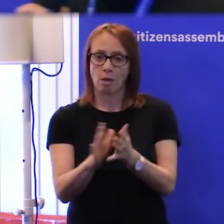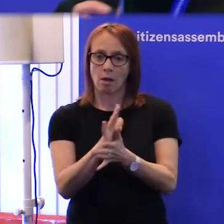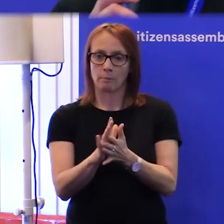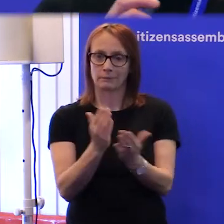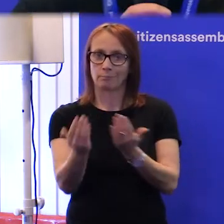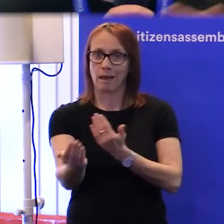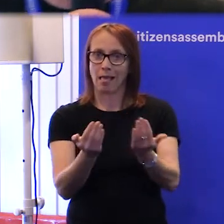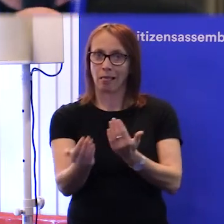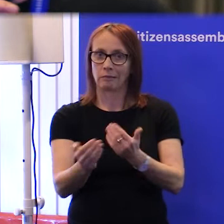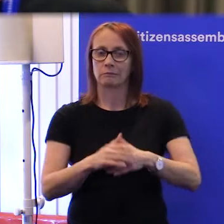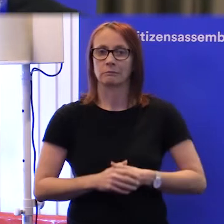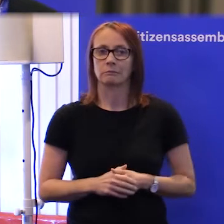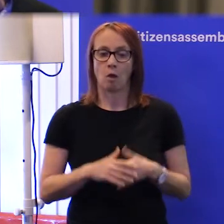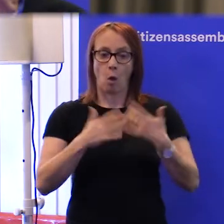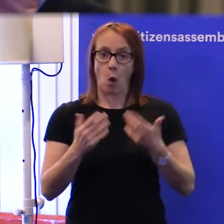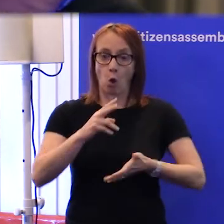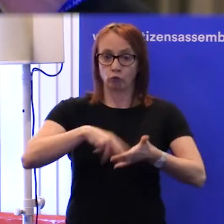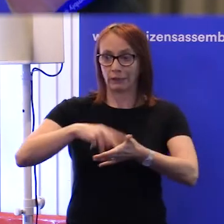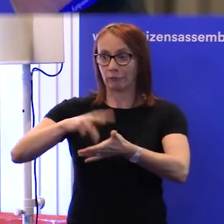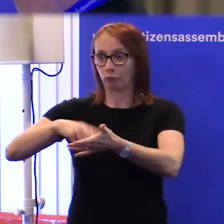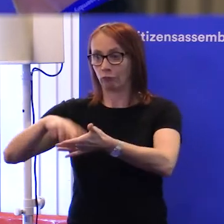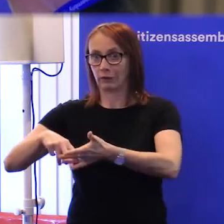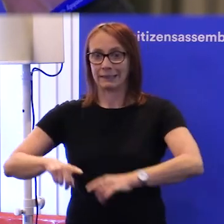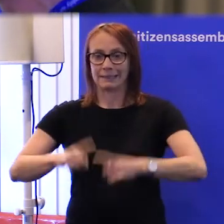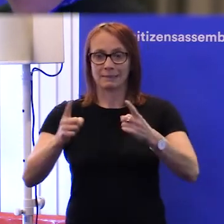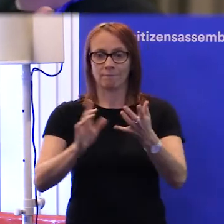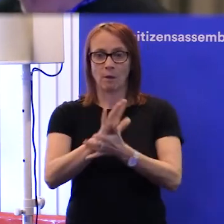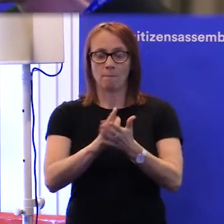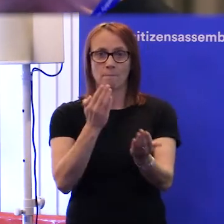is read or watch as many different sources as you can and try to come up